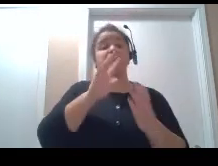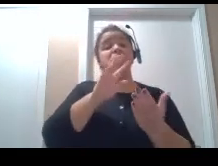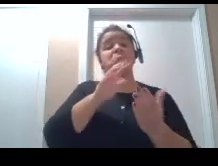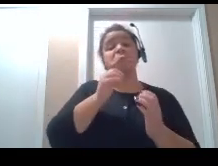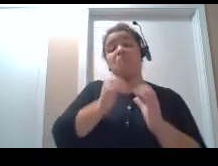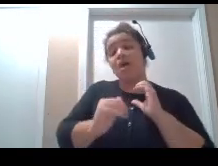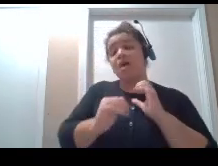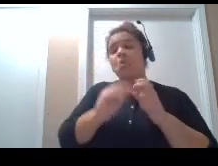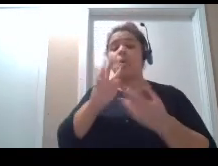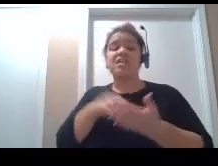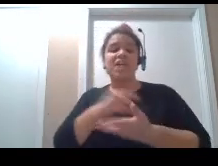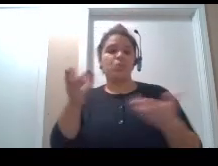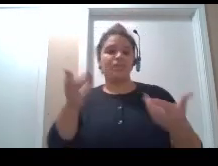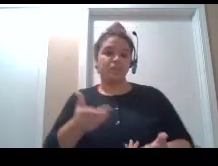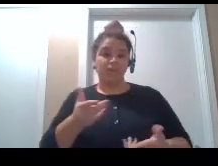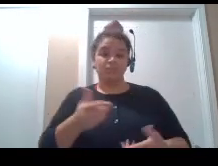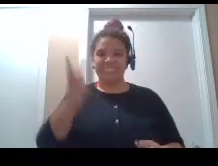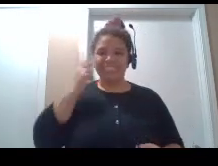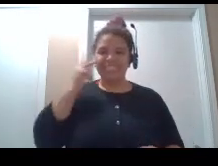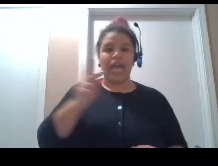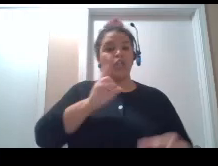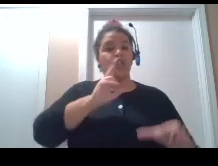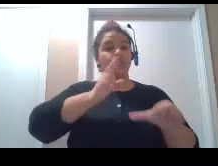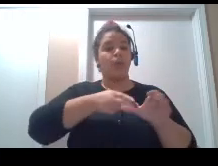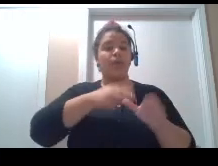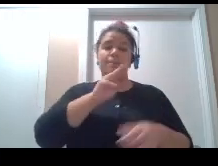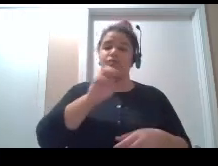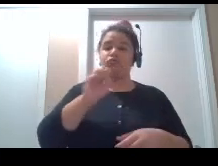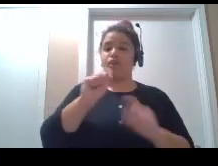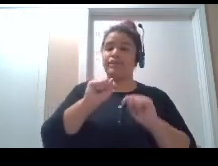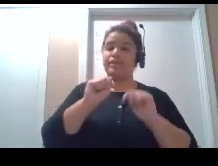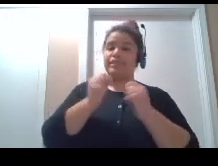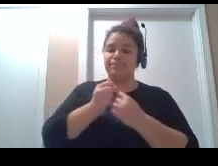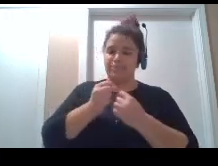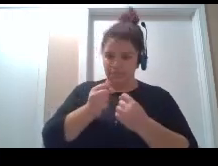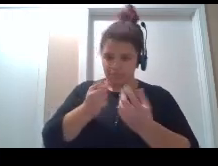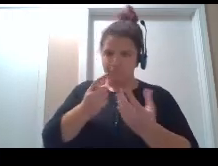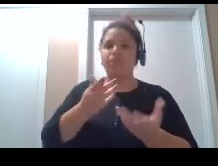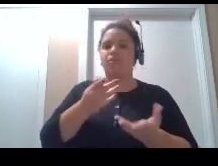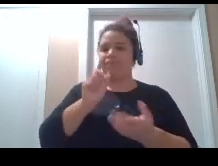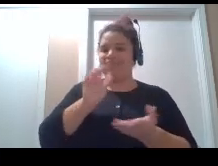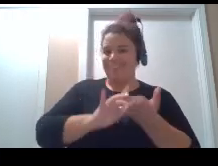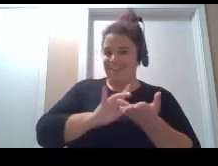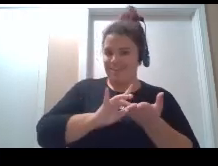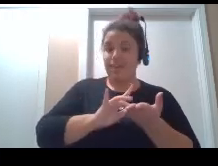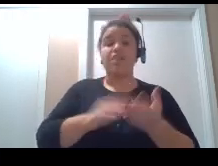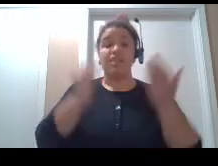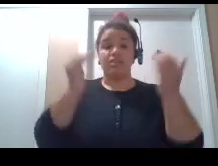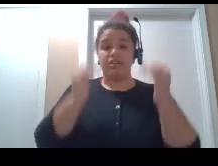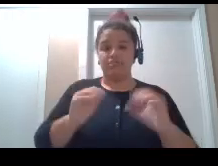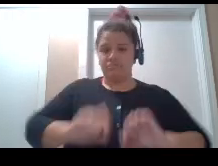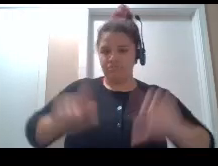Click on the link, and it will bring you to the web page. Then, you will have two choices: Download the Windows app,